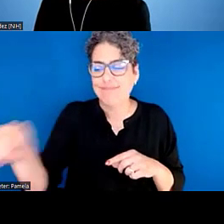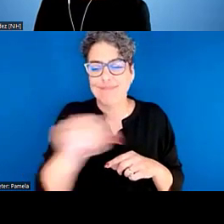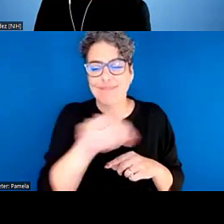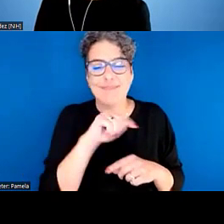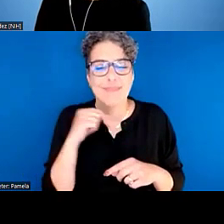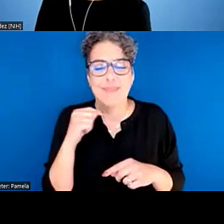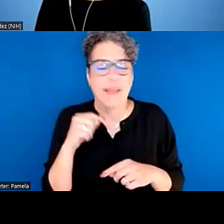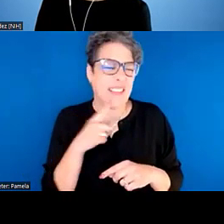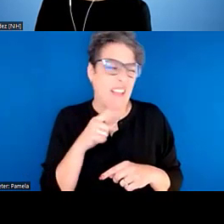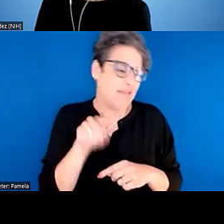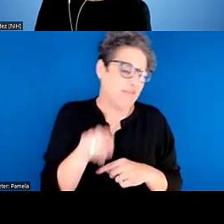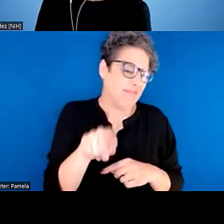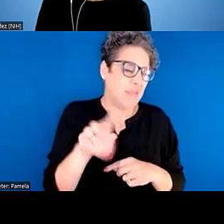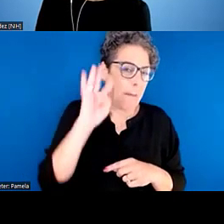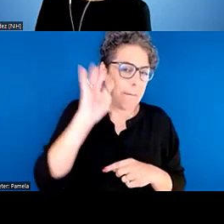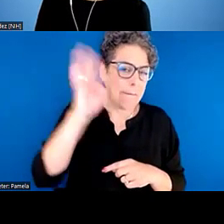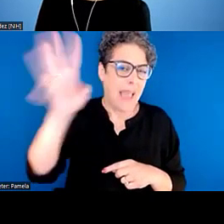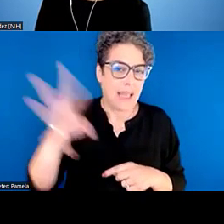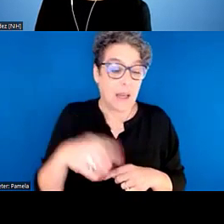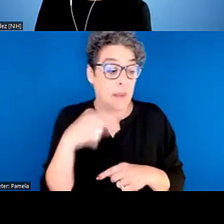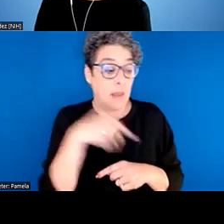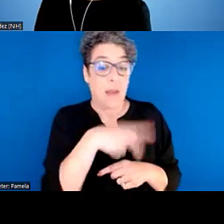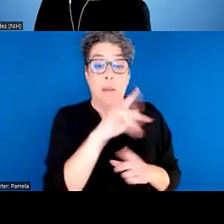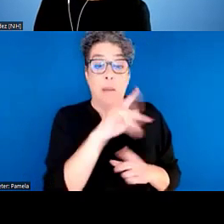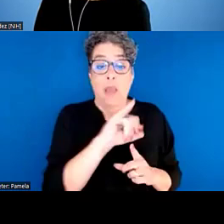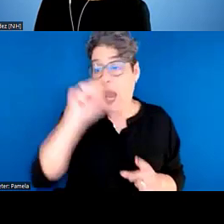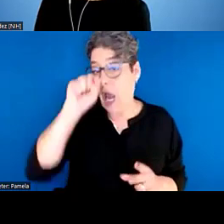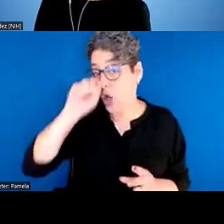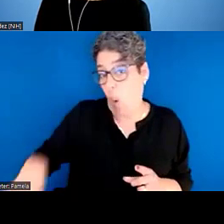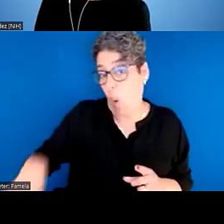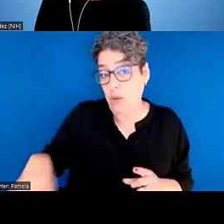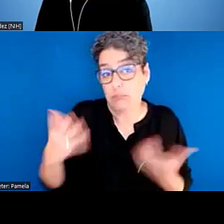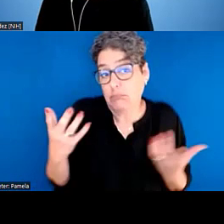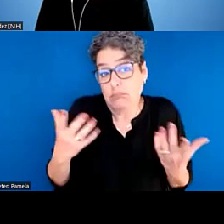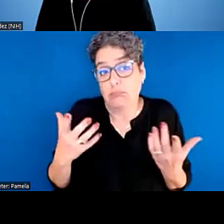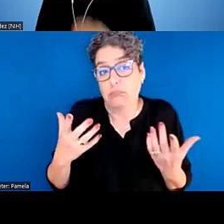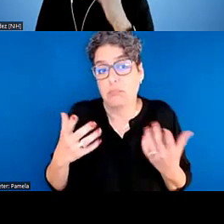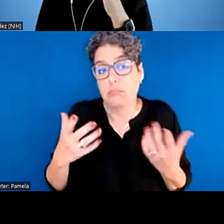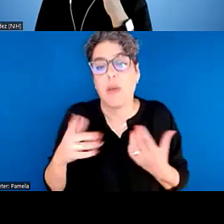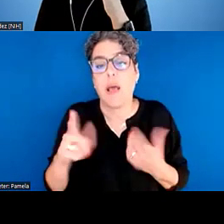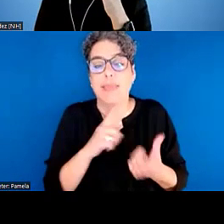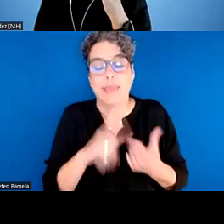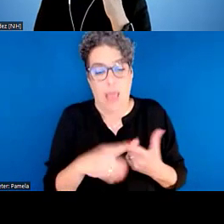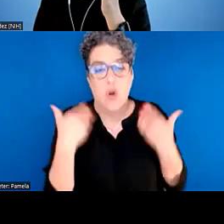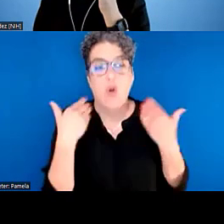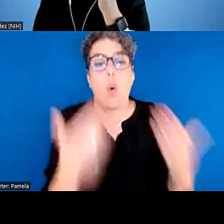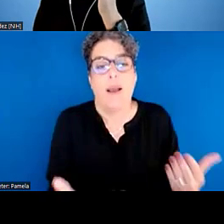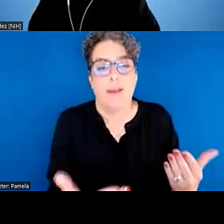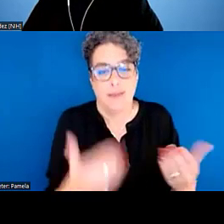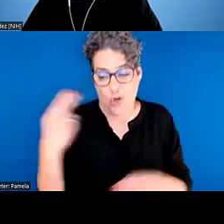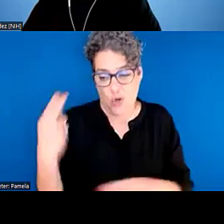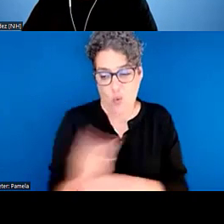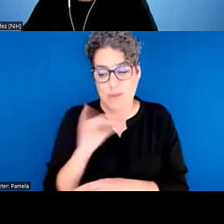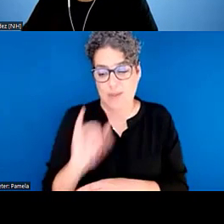and the PI still ignores it and does not address it and then puts data from that particular individual